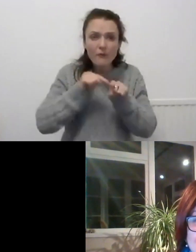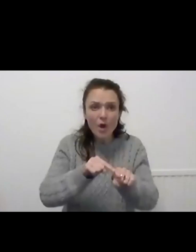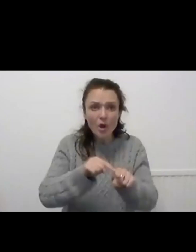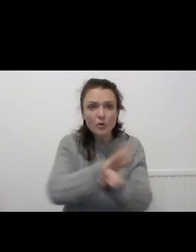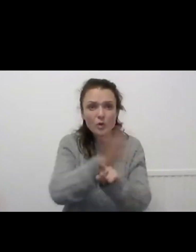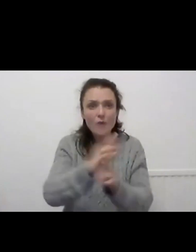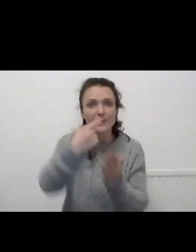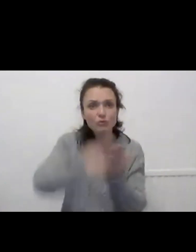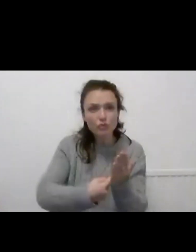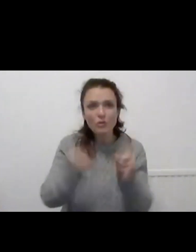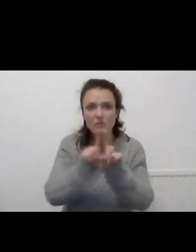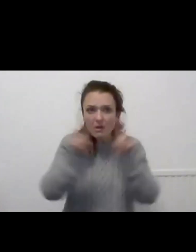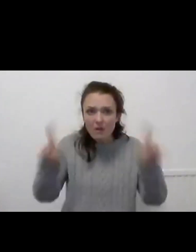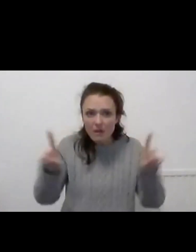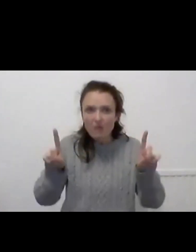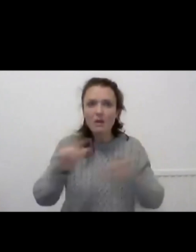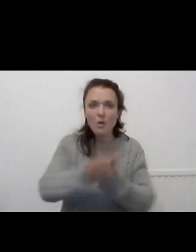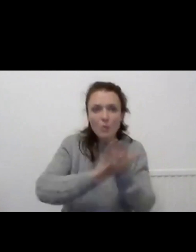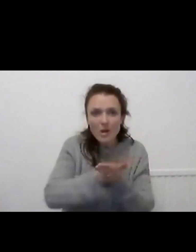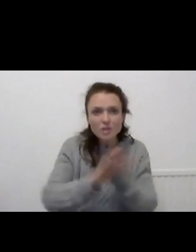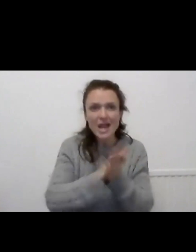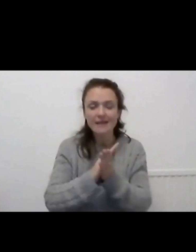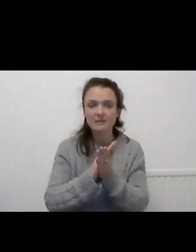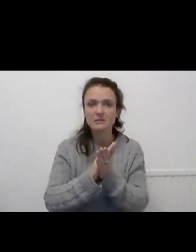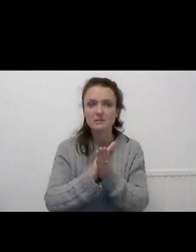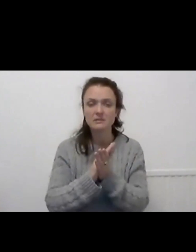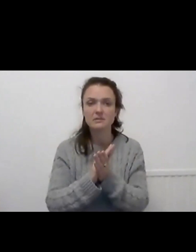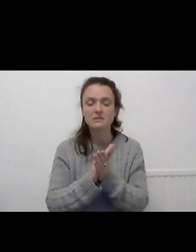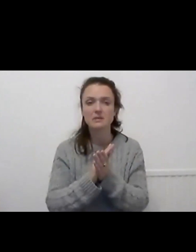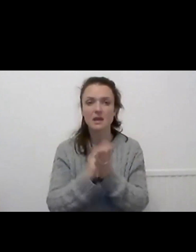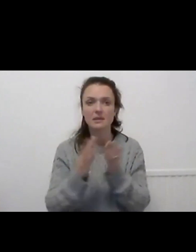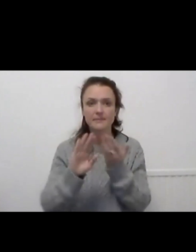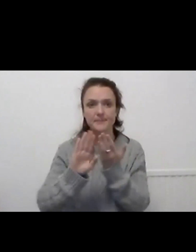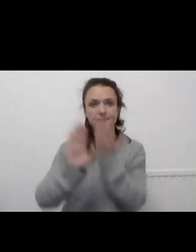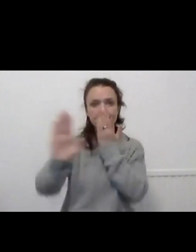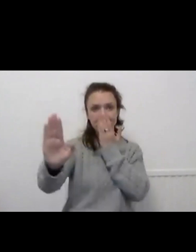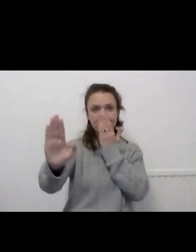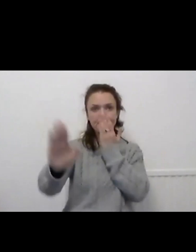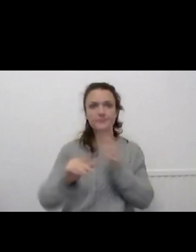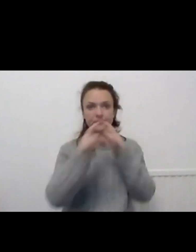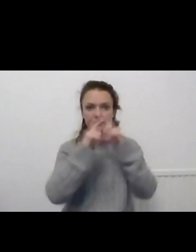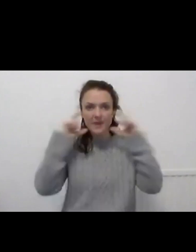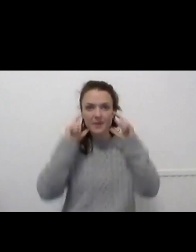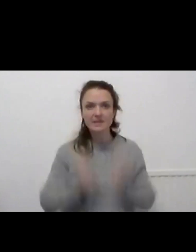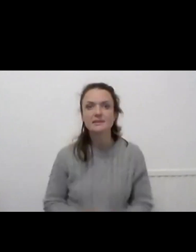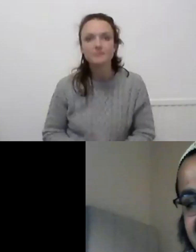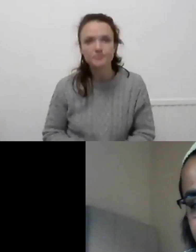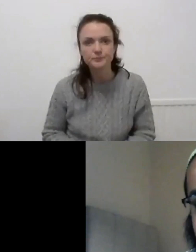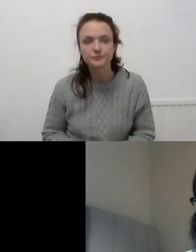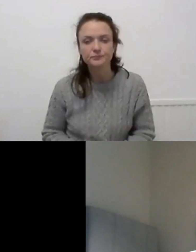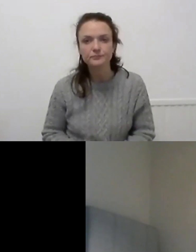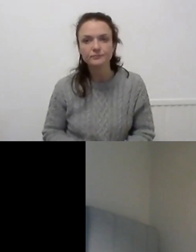Thank you, Julie. Dr. Adam, Molly, your last word. I'm going to leave on a happy note,